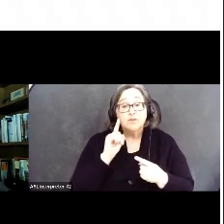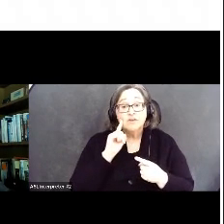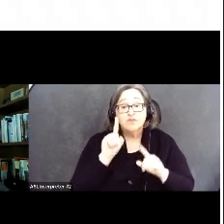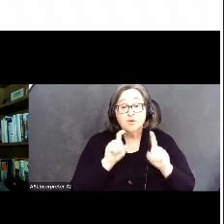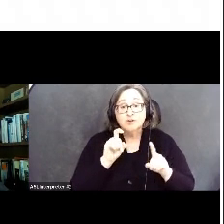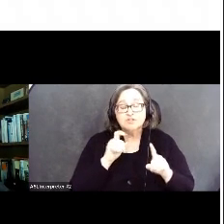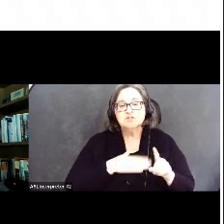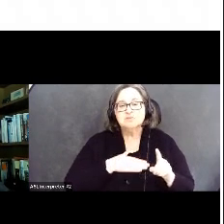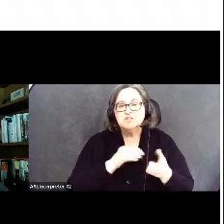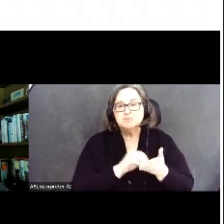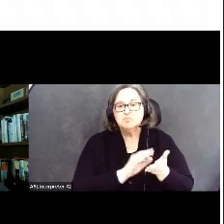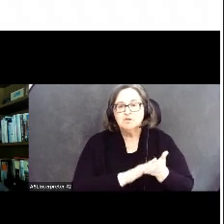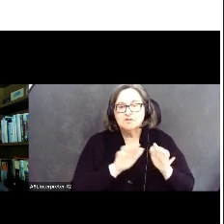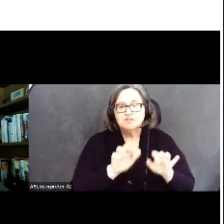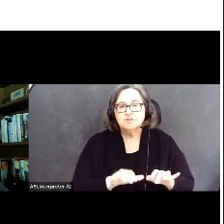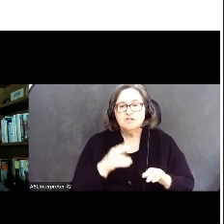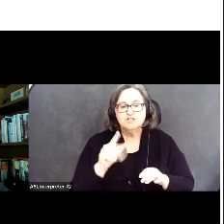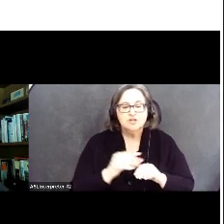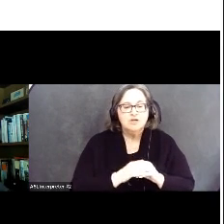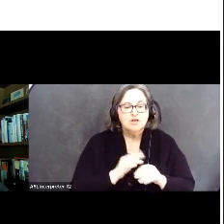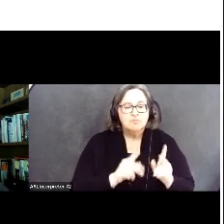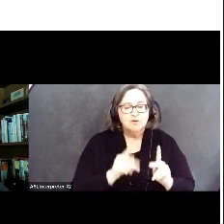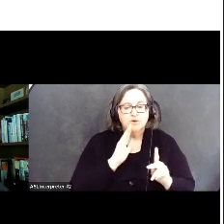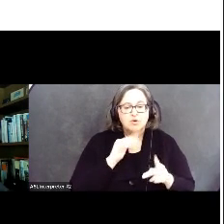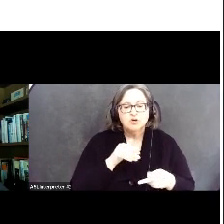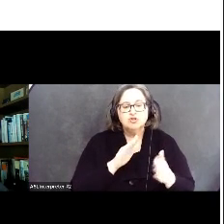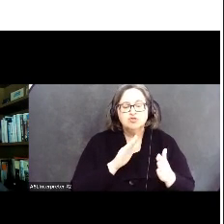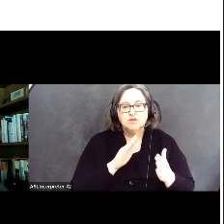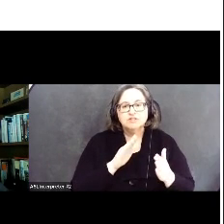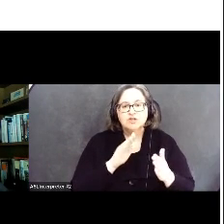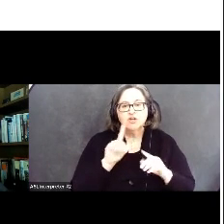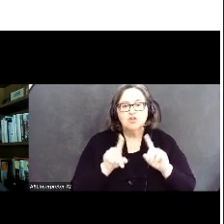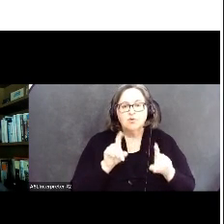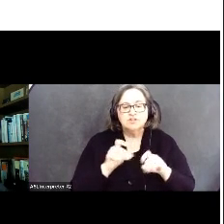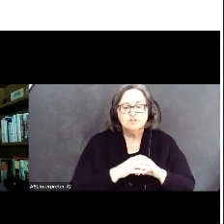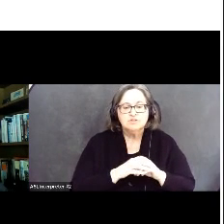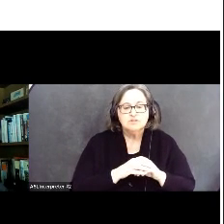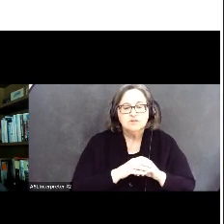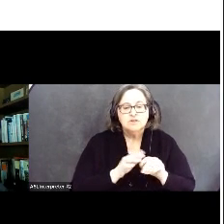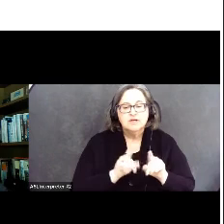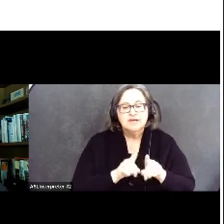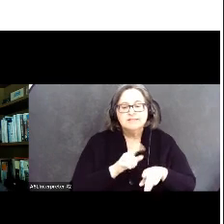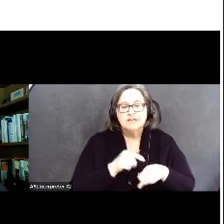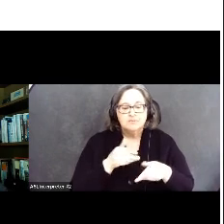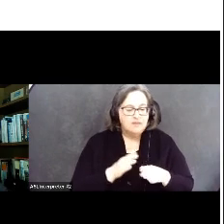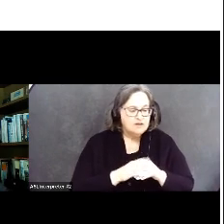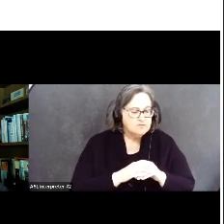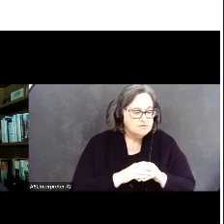the chat. They will be monitored. And people will address those questions as we can as time allows.